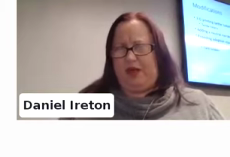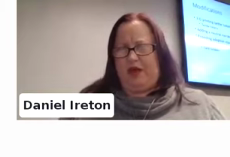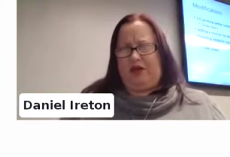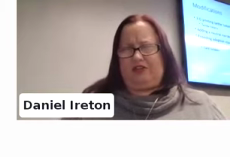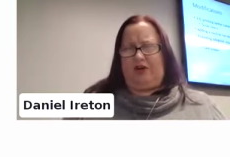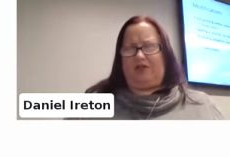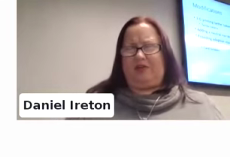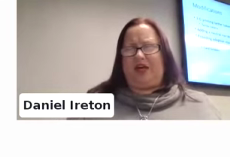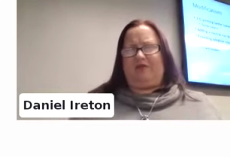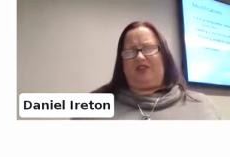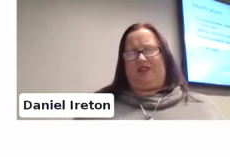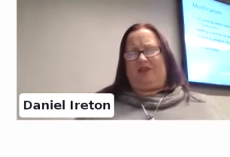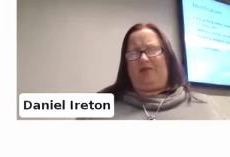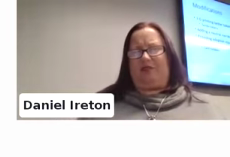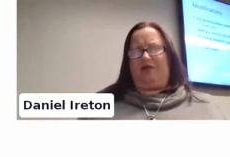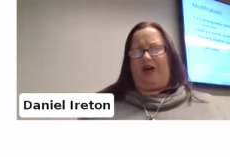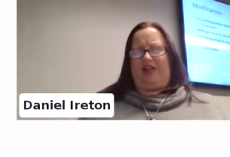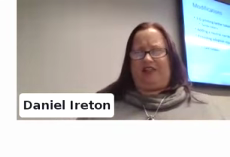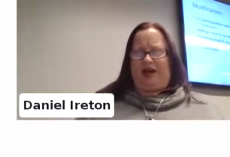Where as if you have a neutral narrater kind of like dungeon Massachusettser in dungeon and dragons their whole purpose is to just explain things and read cards which allows people to participate and not have to worry as much.